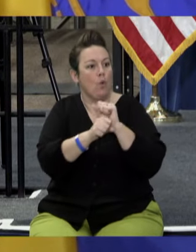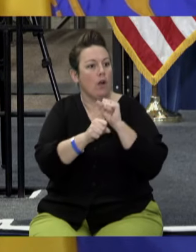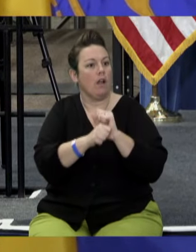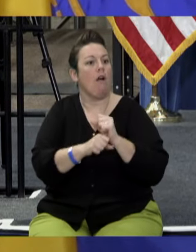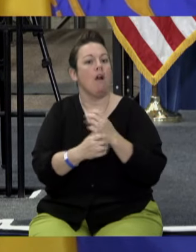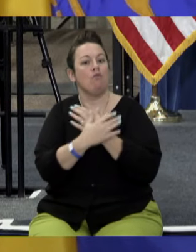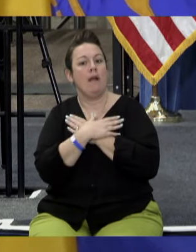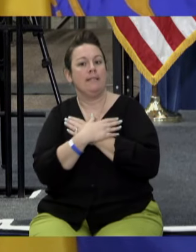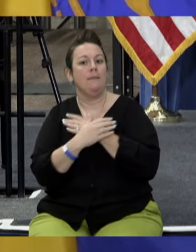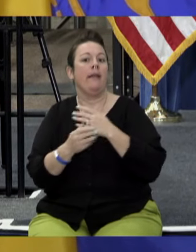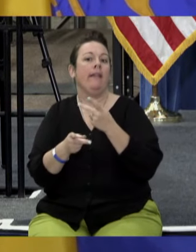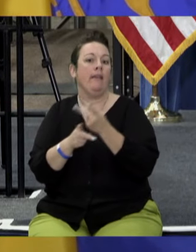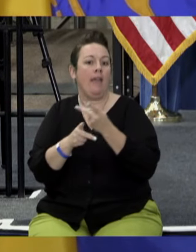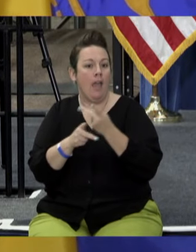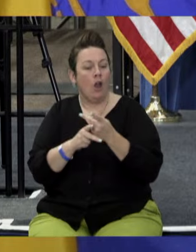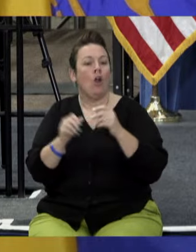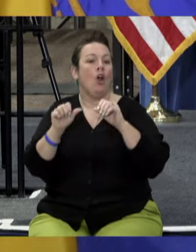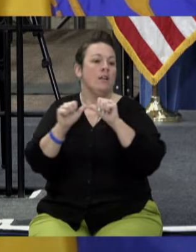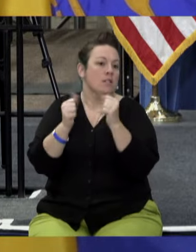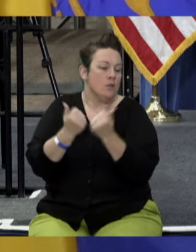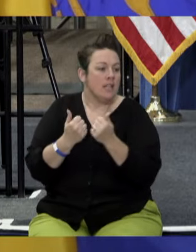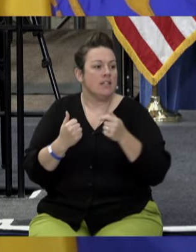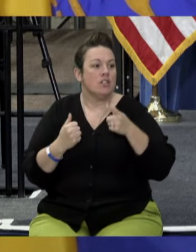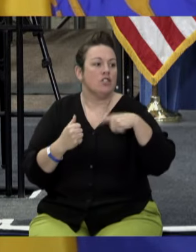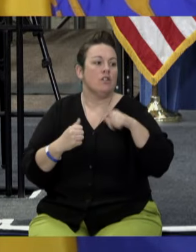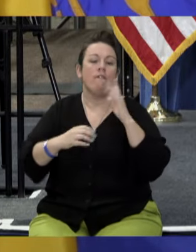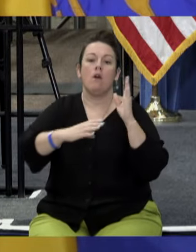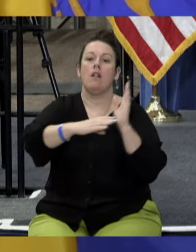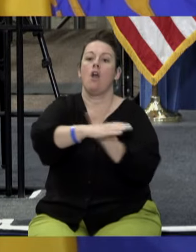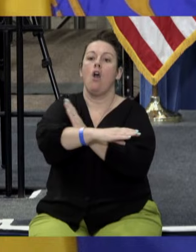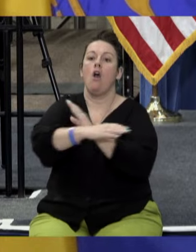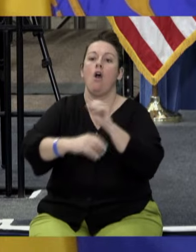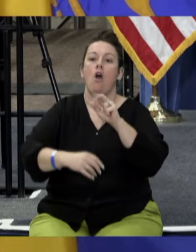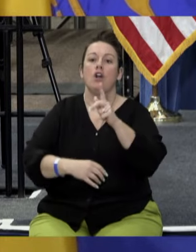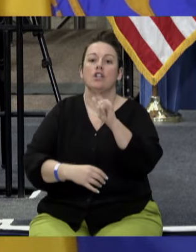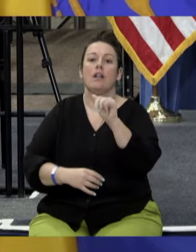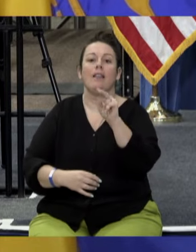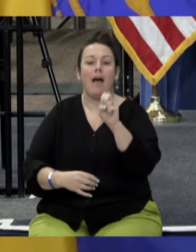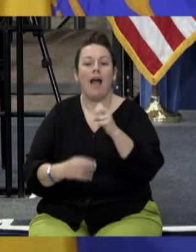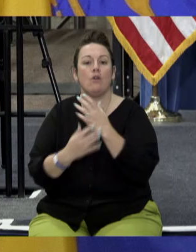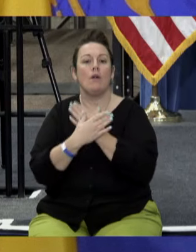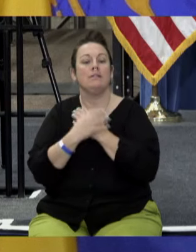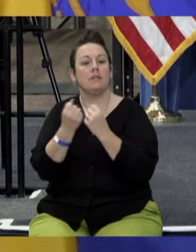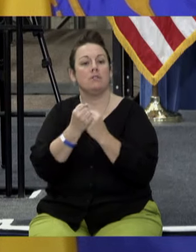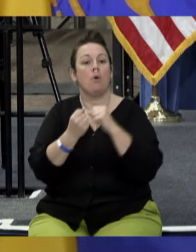respite care association of Wisconsin, Arch Lifespan Respite Network, PHI, and again the